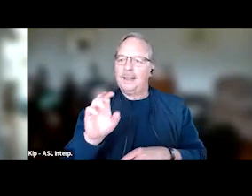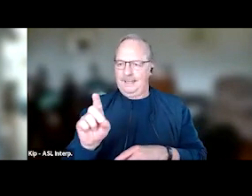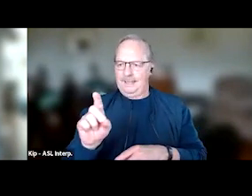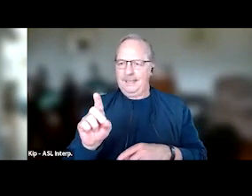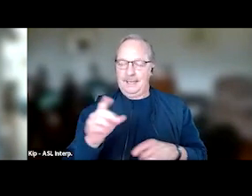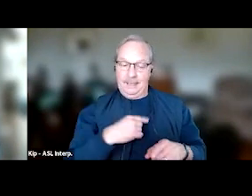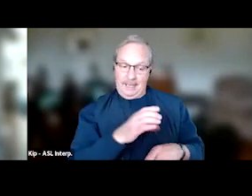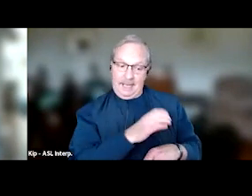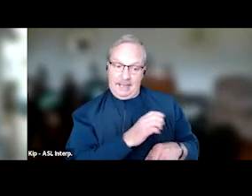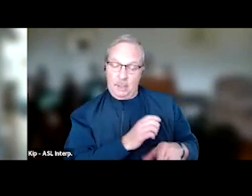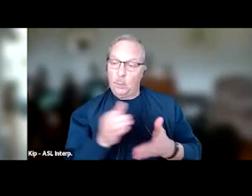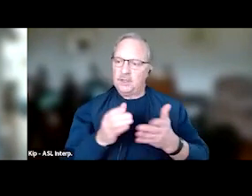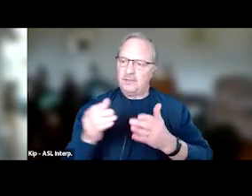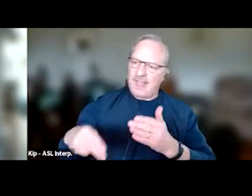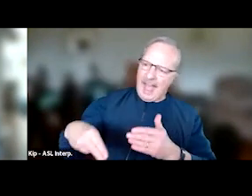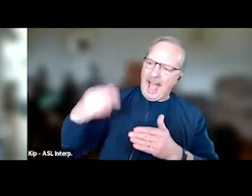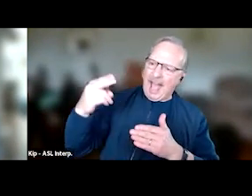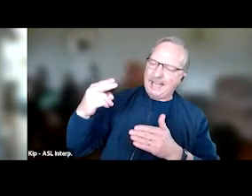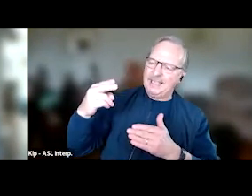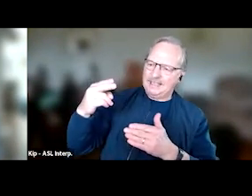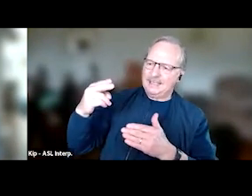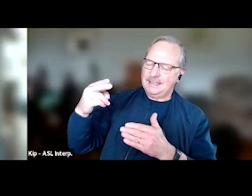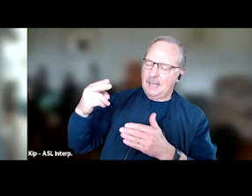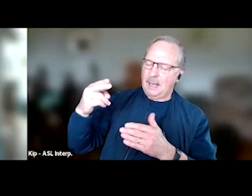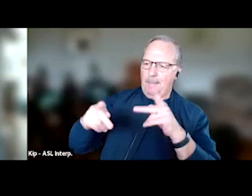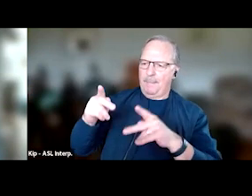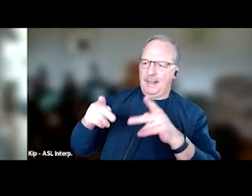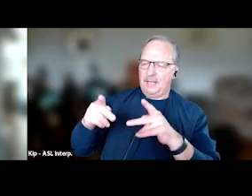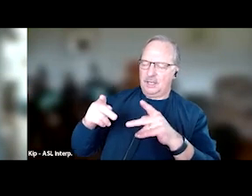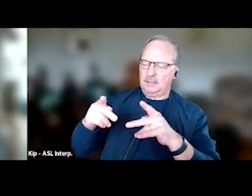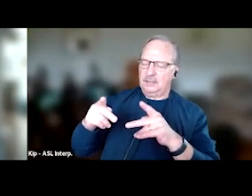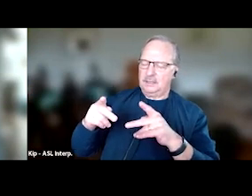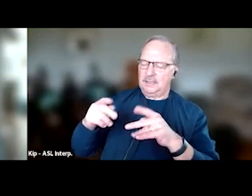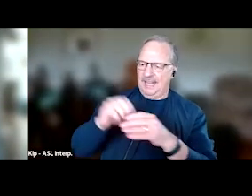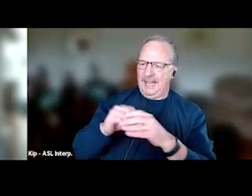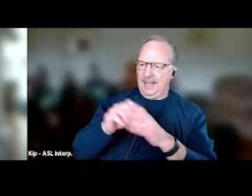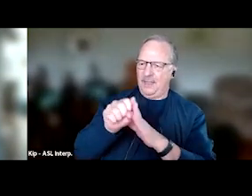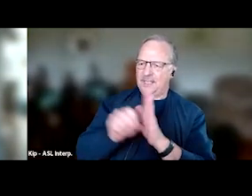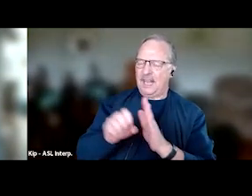Was serving the highest-acuity population in the state. And so what that looked like